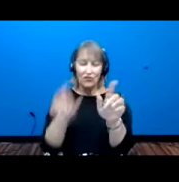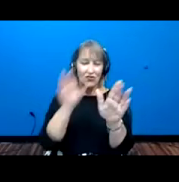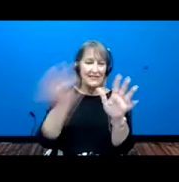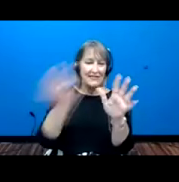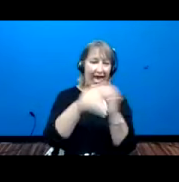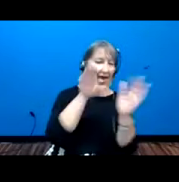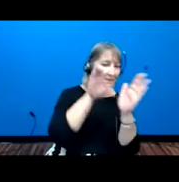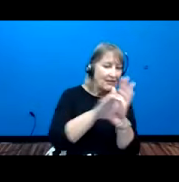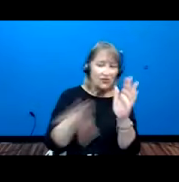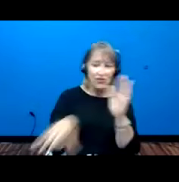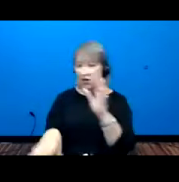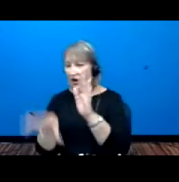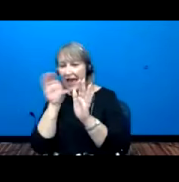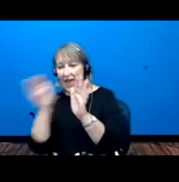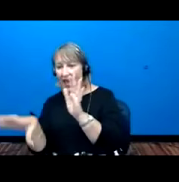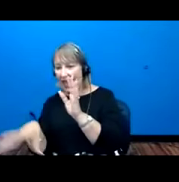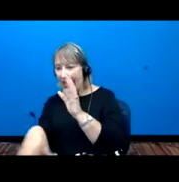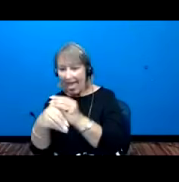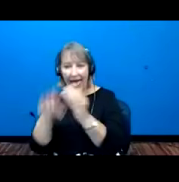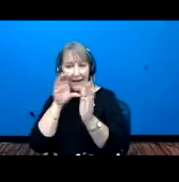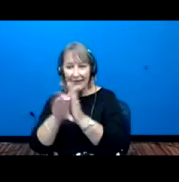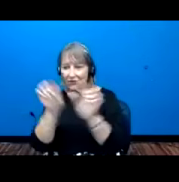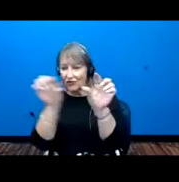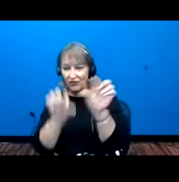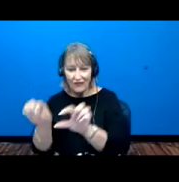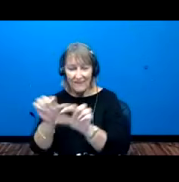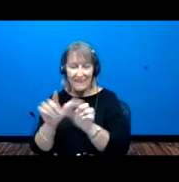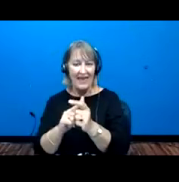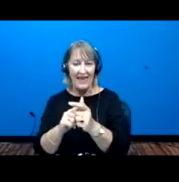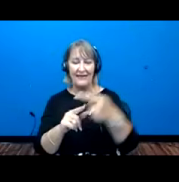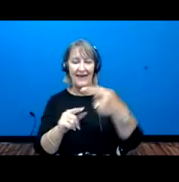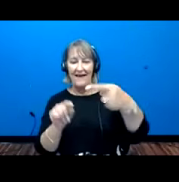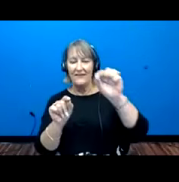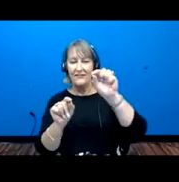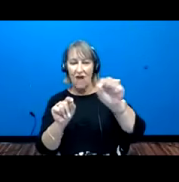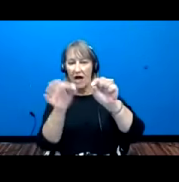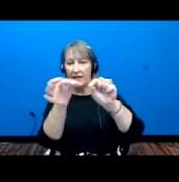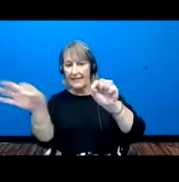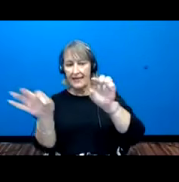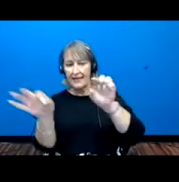There's a lot of information around that, and it's important to pay attention